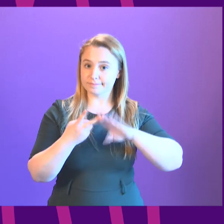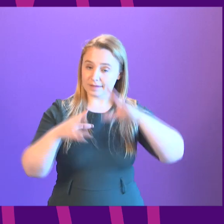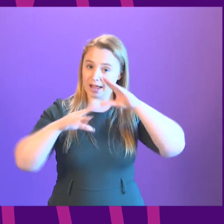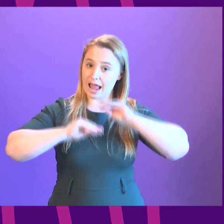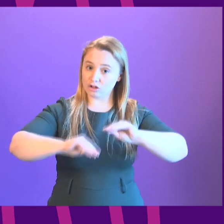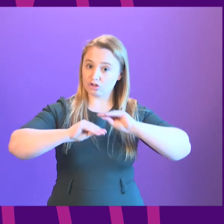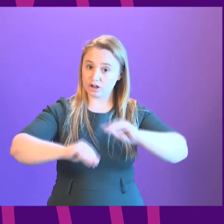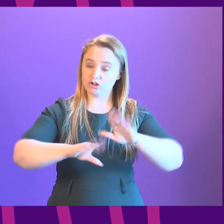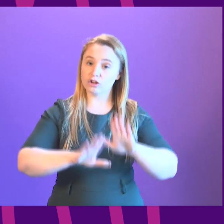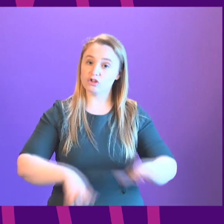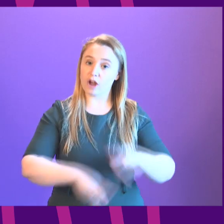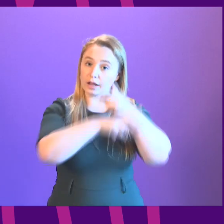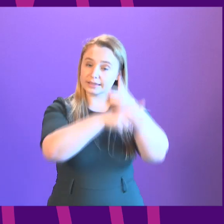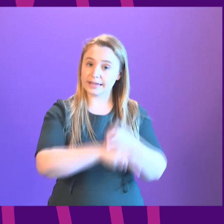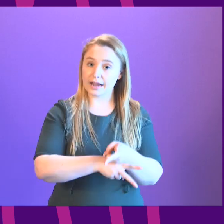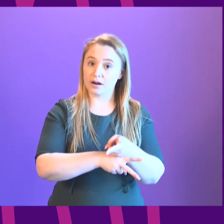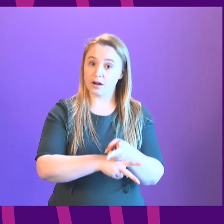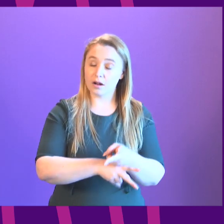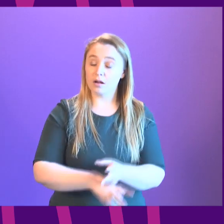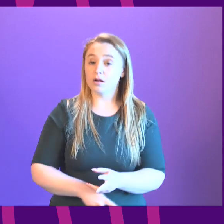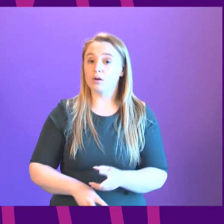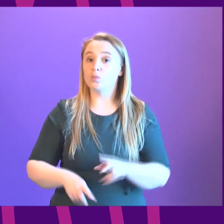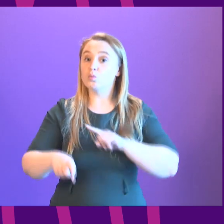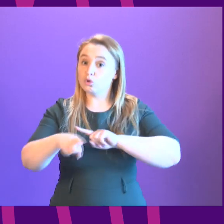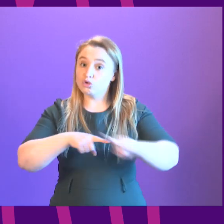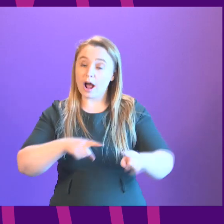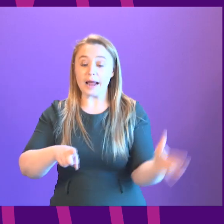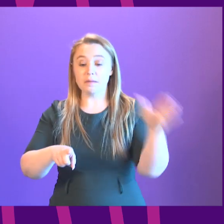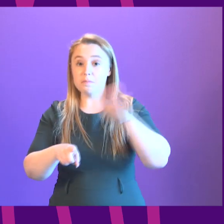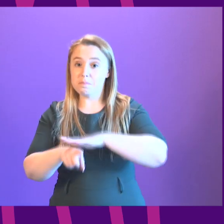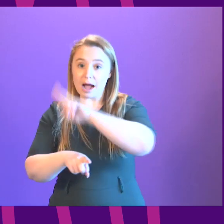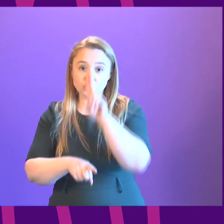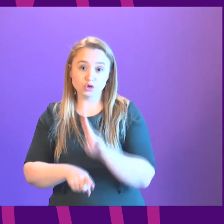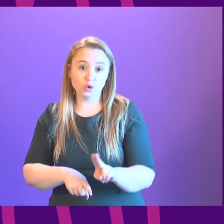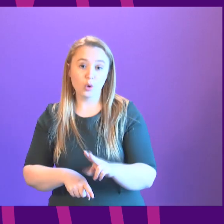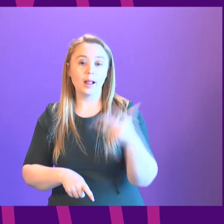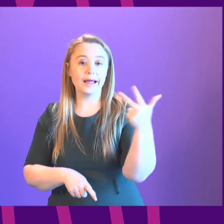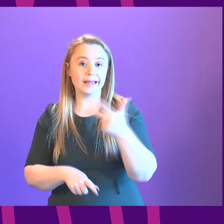If it is at all possible, we will get schools back open again on 18 January. That has been